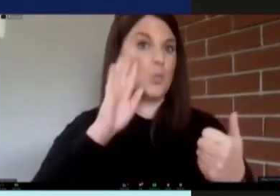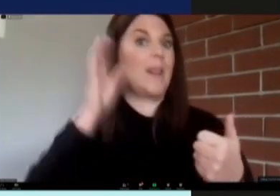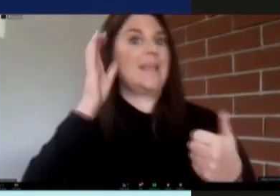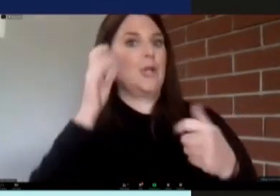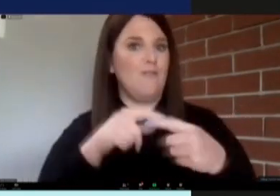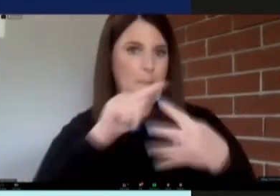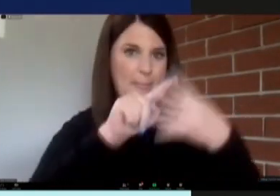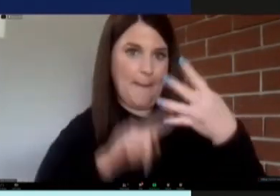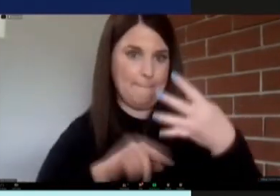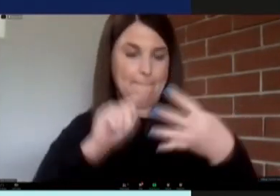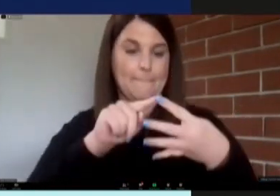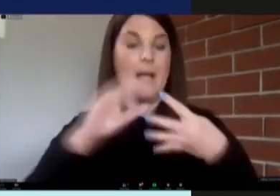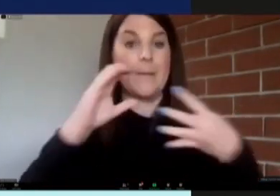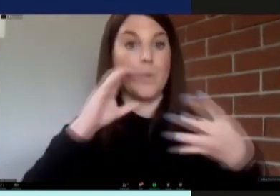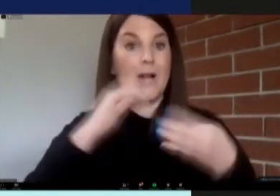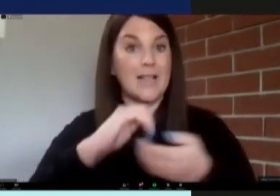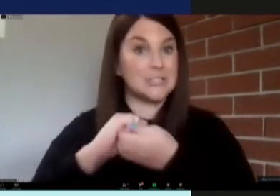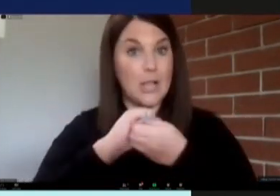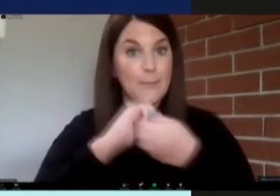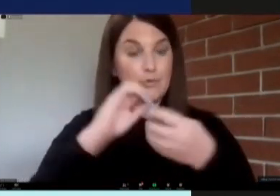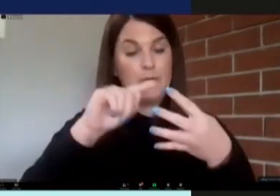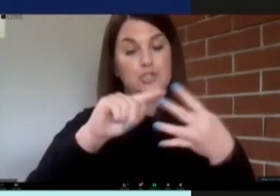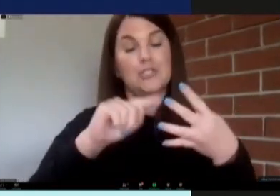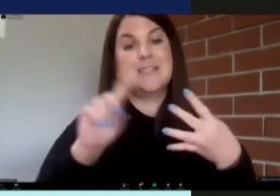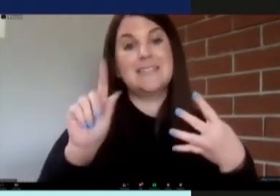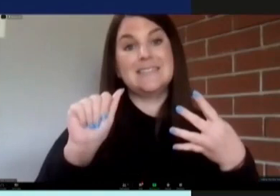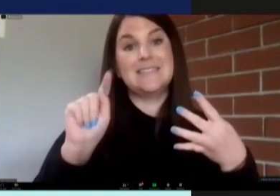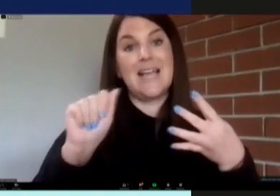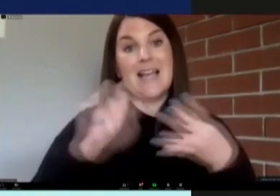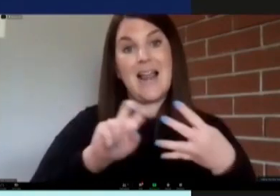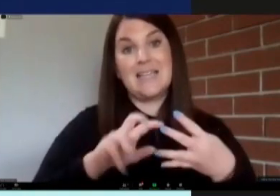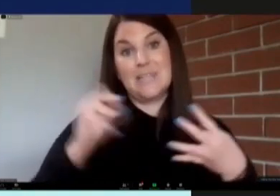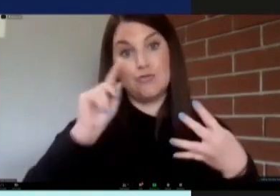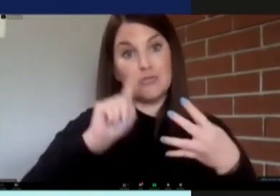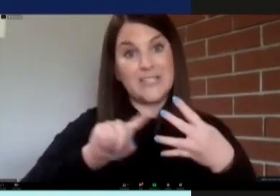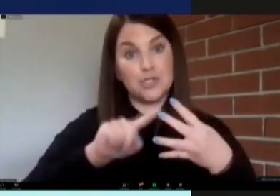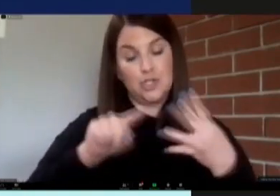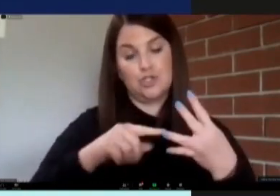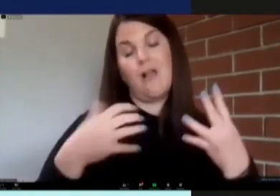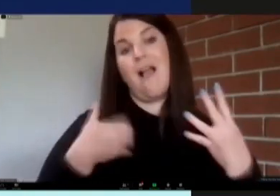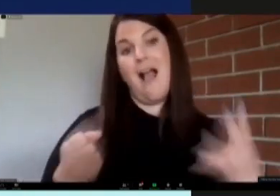Communications and Collaborations; Data, Analytics, and Research; Healthcare Access and Quality;